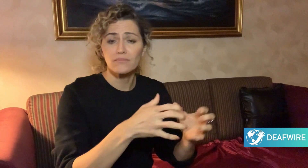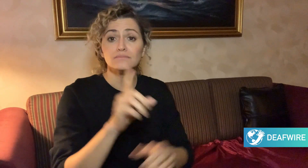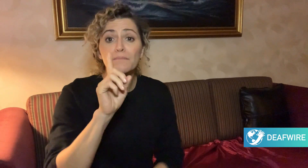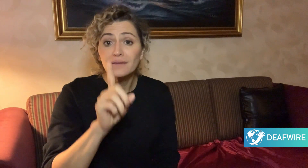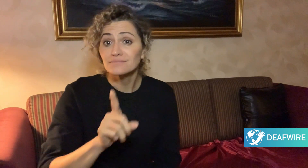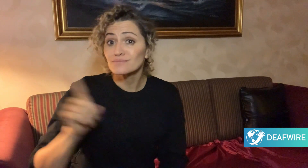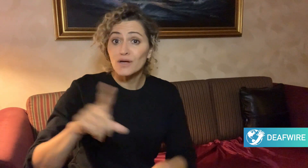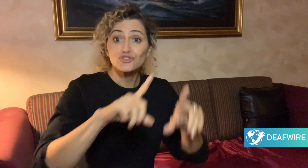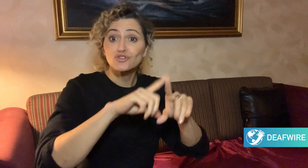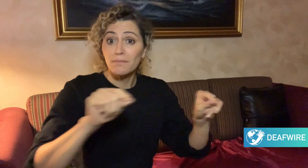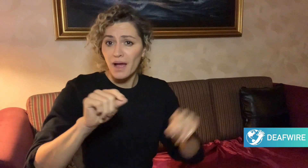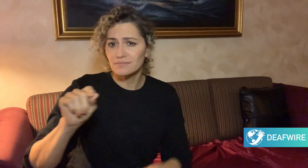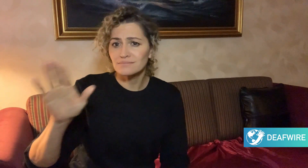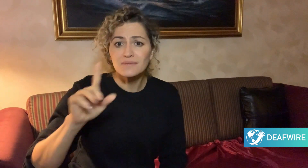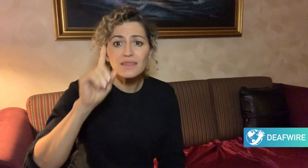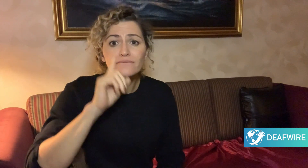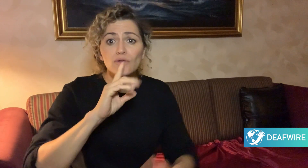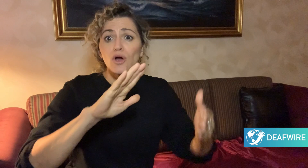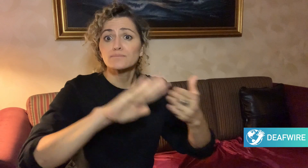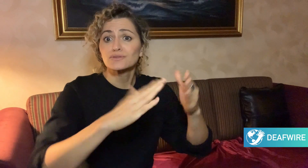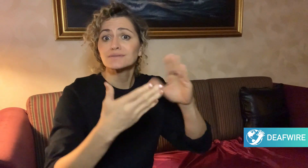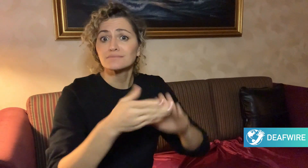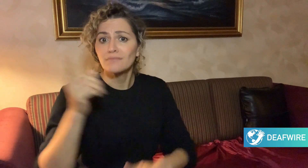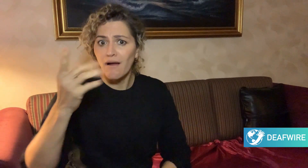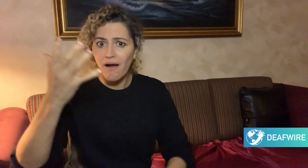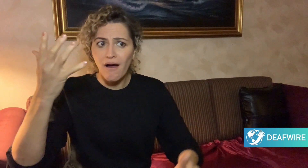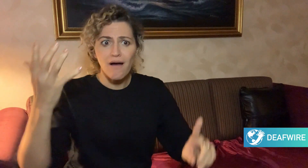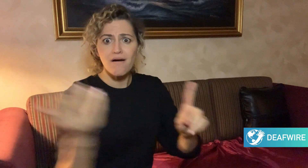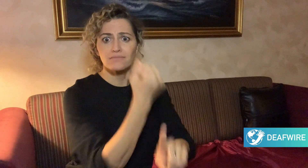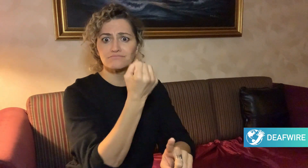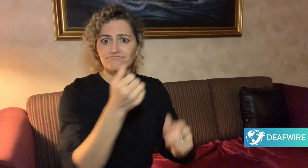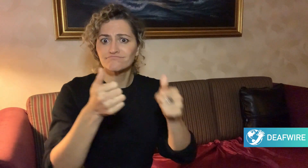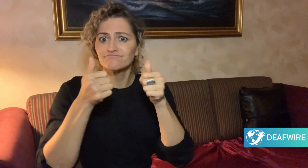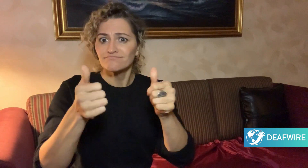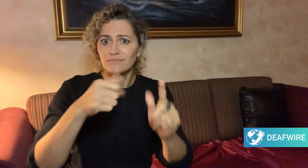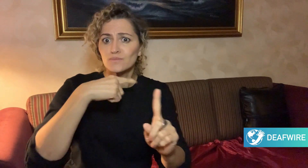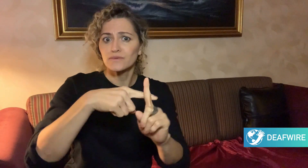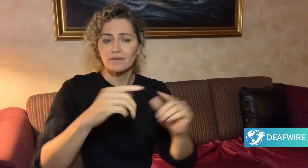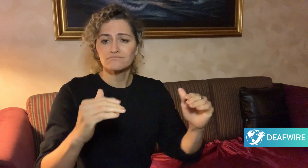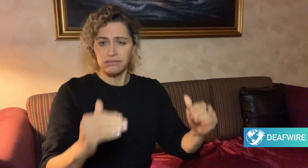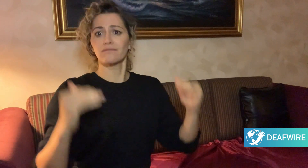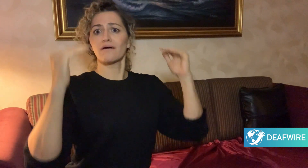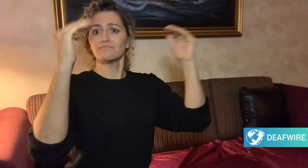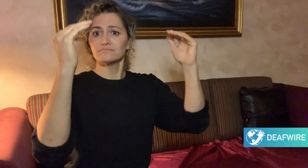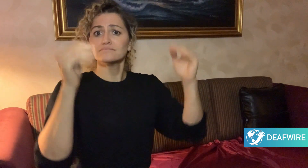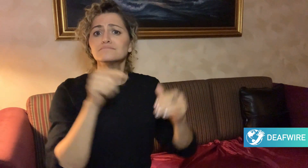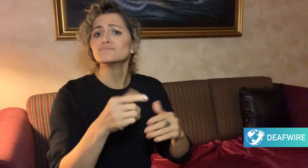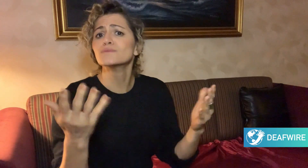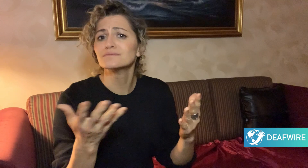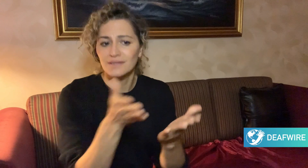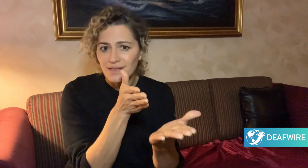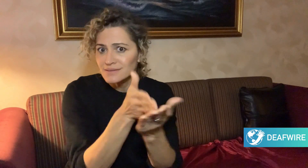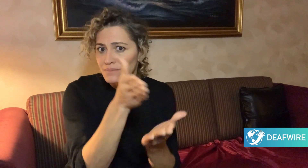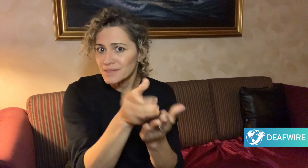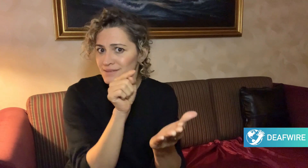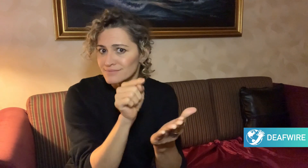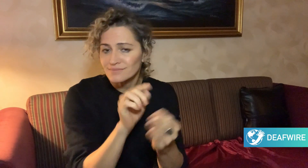but the Deaf community in Japan has experienced an increase